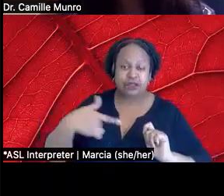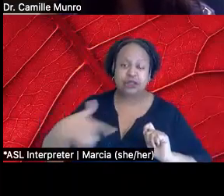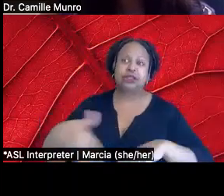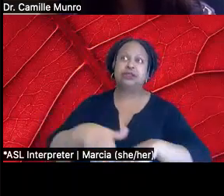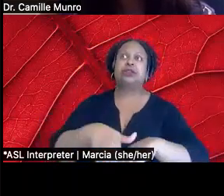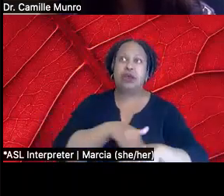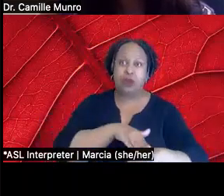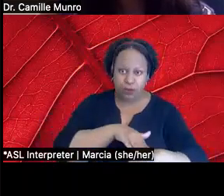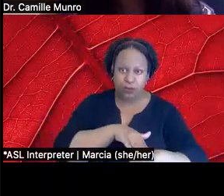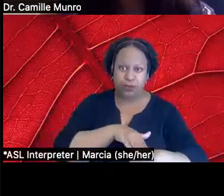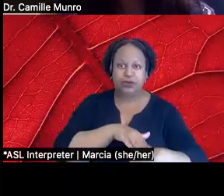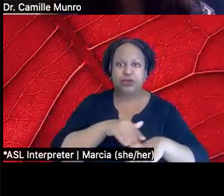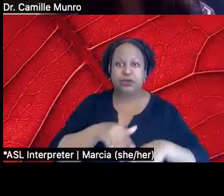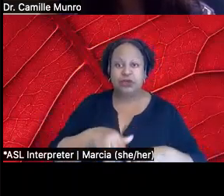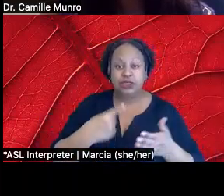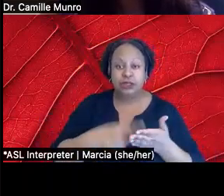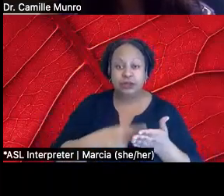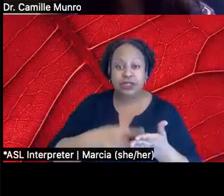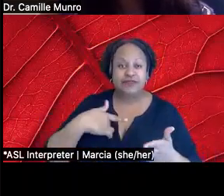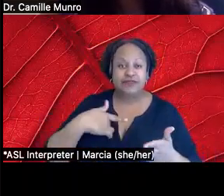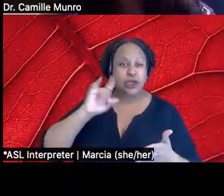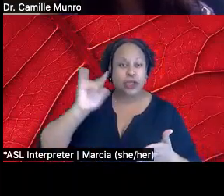Sometimes I feel like we're the military, we're like the military.